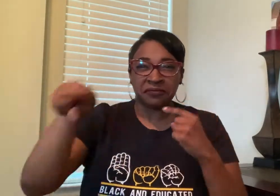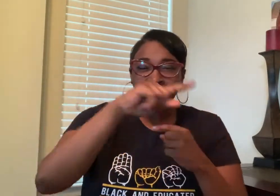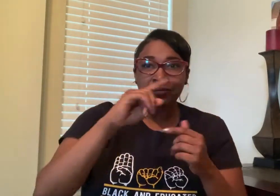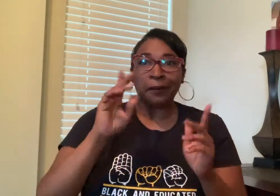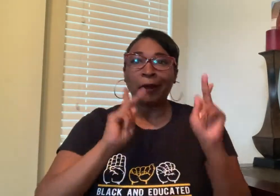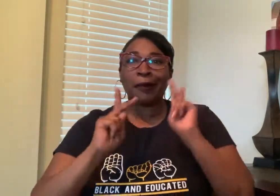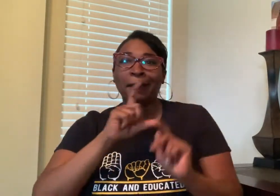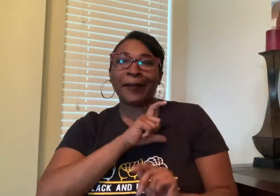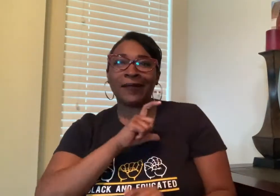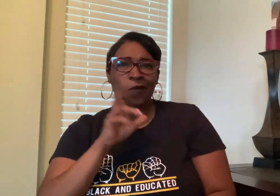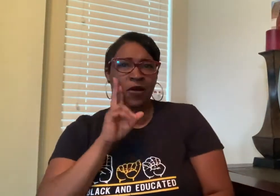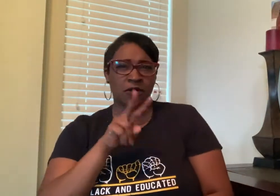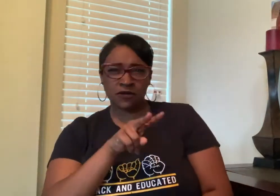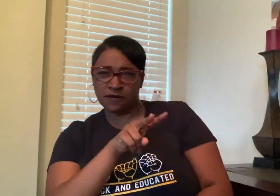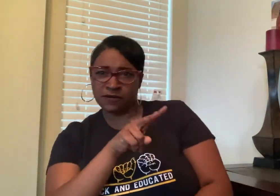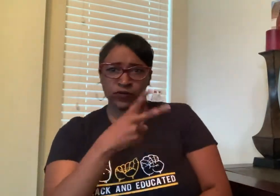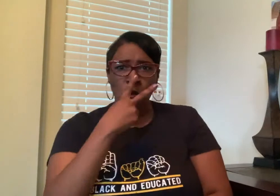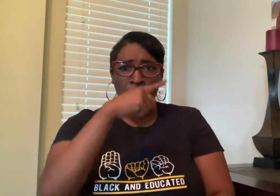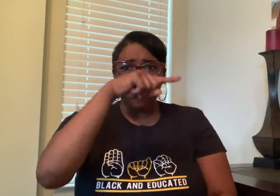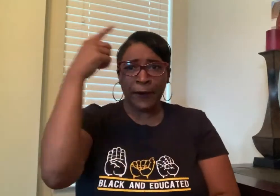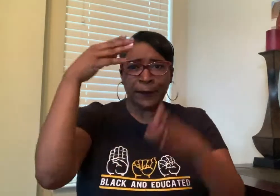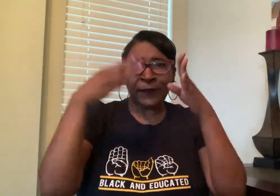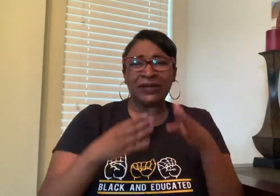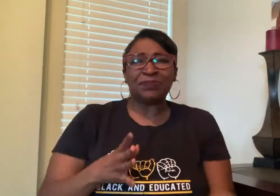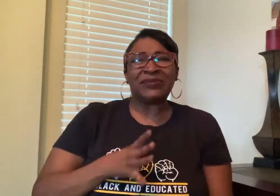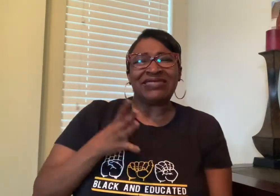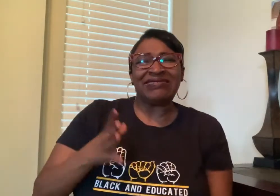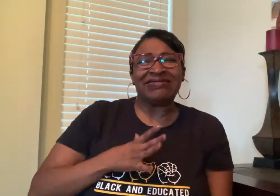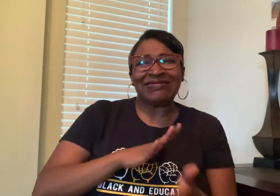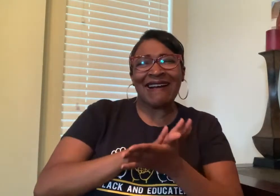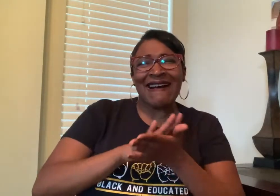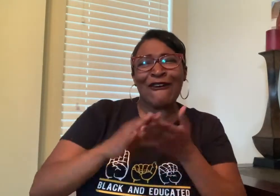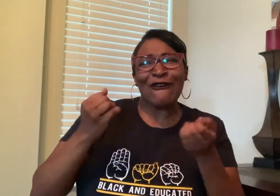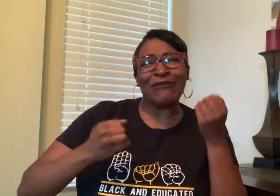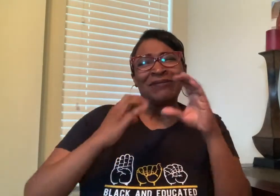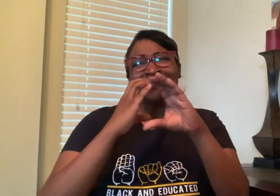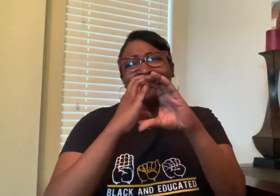You may have heard about the practice of police officers targeting black people driving luxury